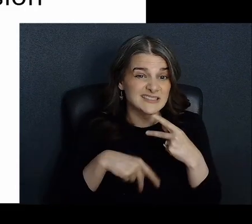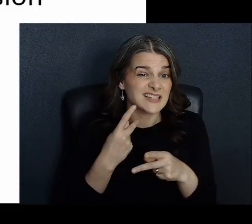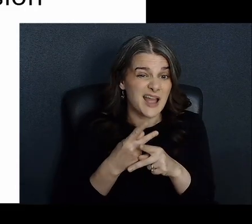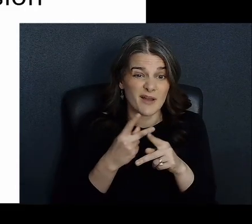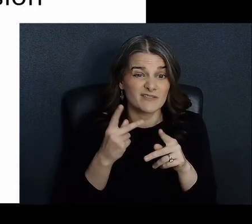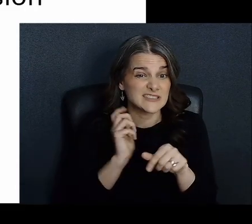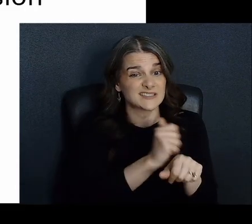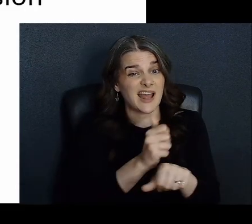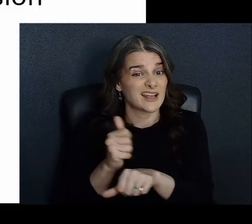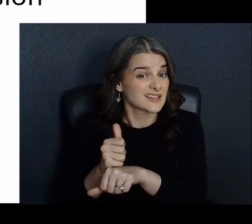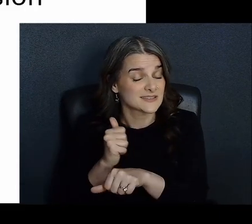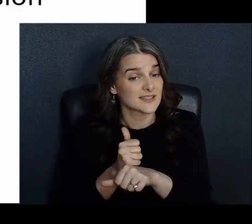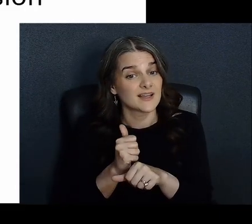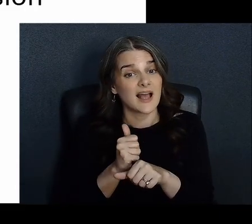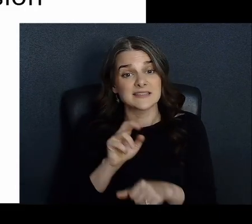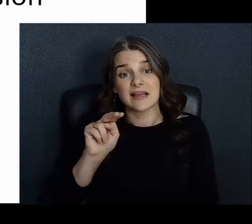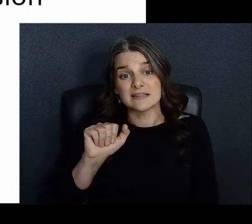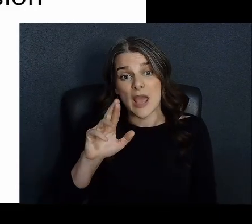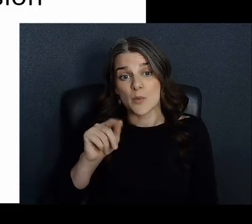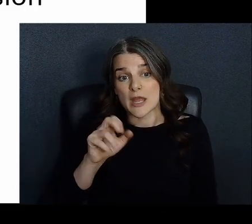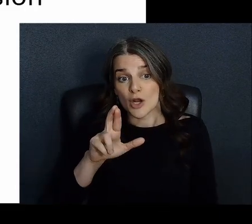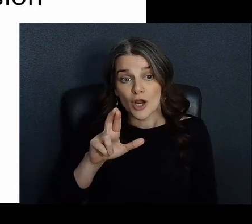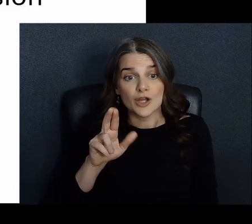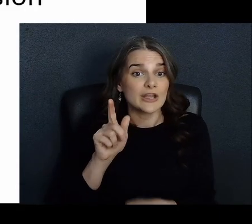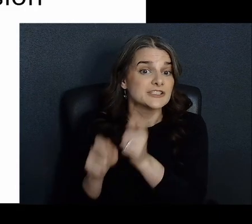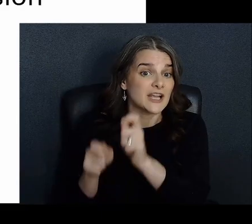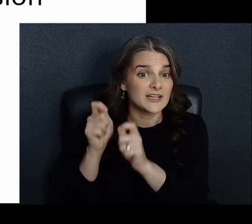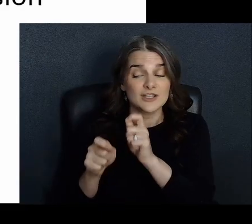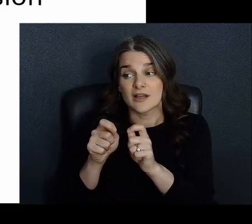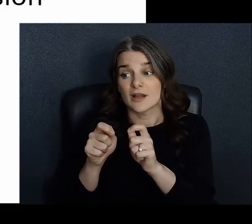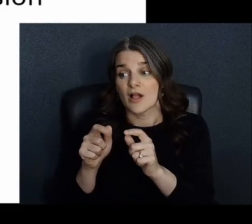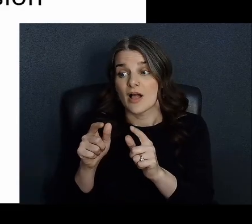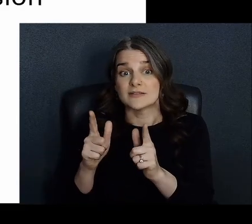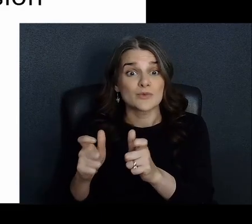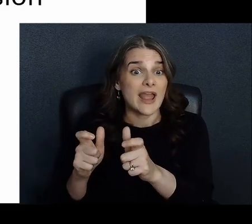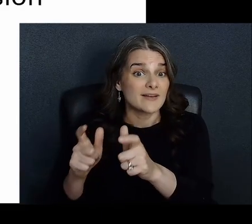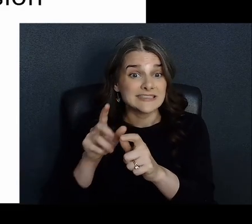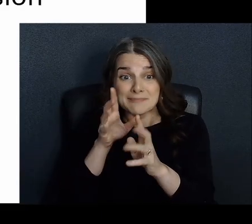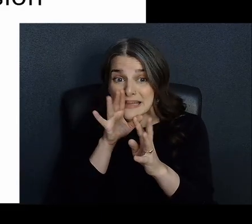You can change the rate of speech. You can change the pitch. You can change the synthesizer.